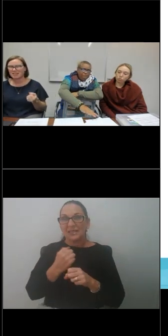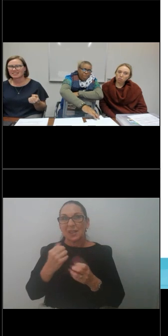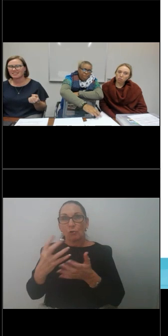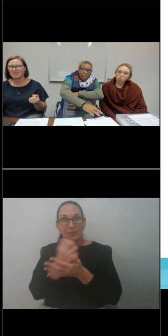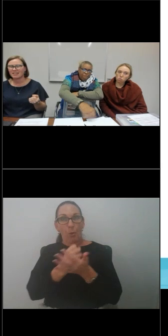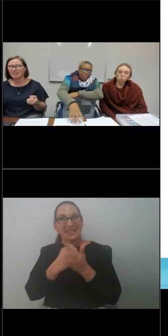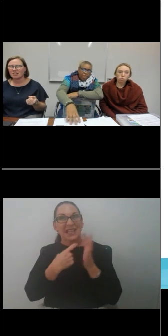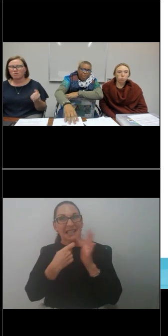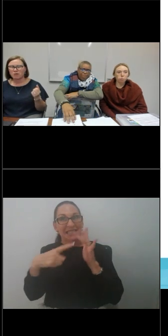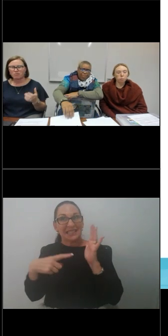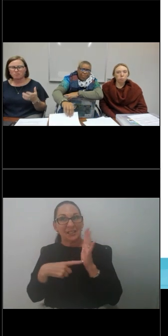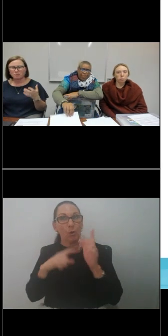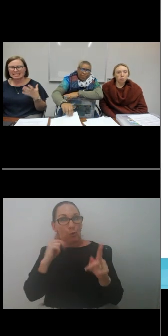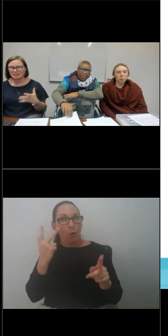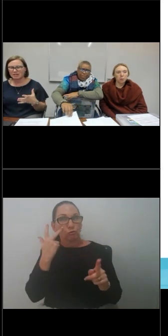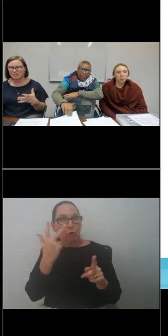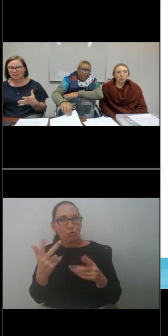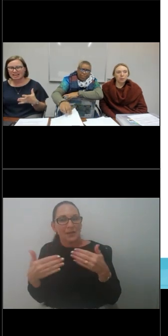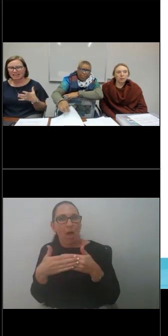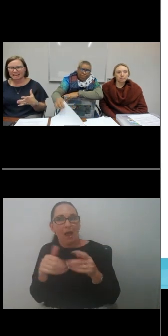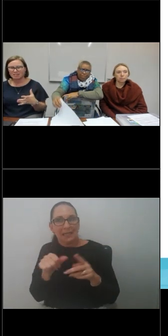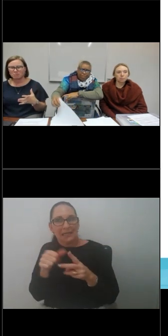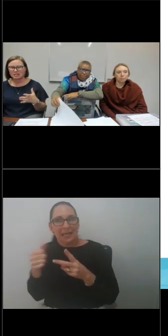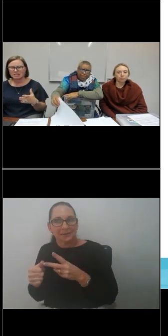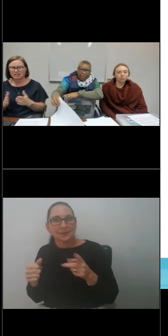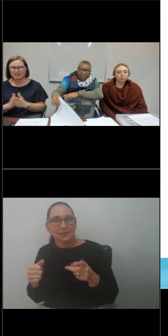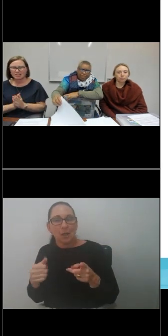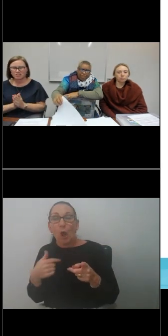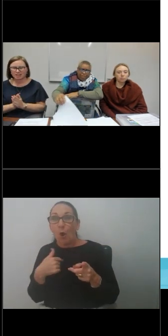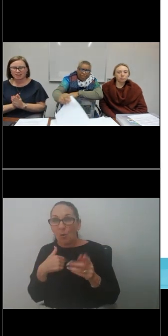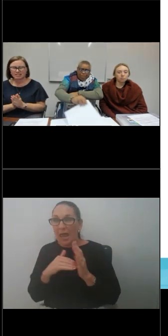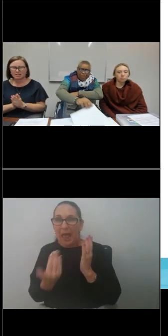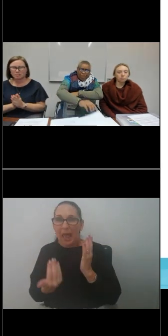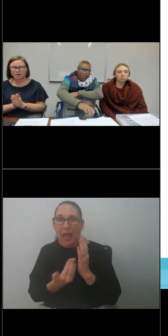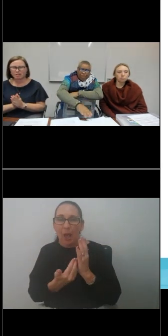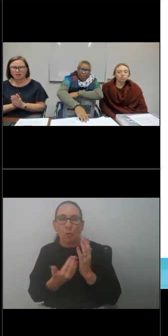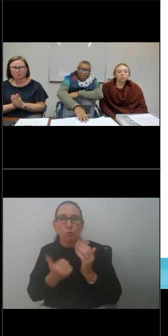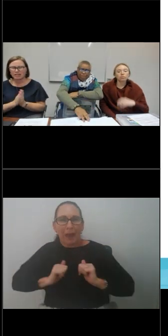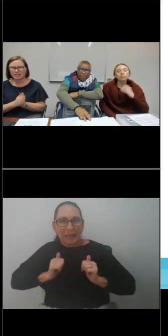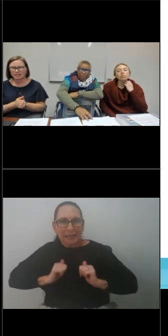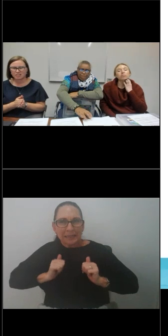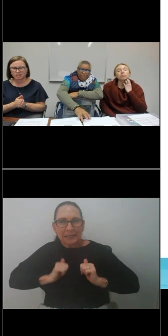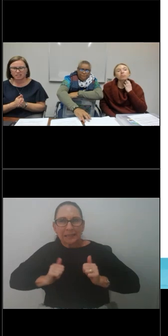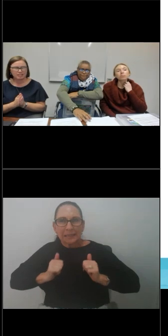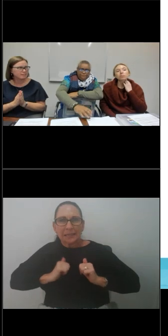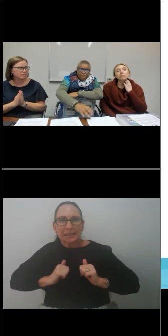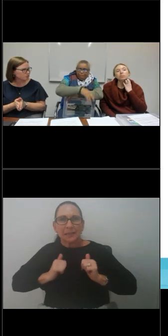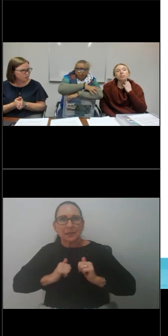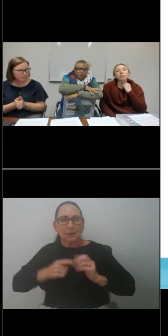slide we're we're deep in training now we started our training um program late last year in October